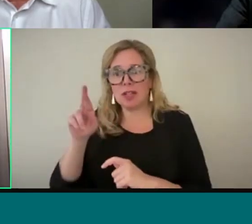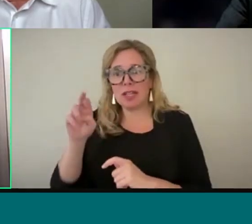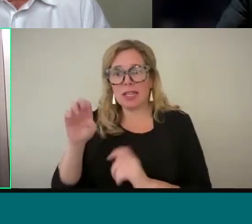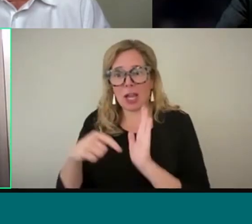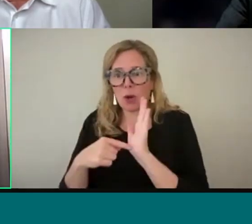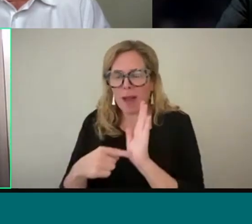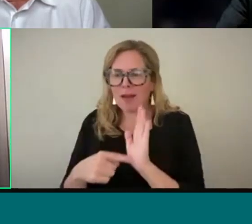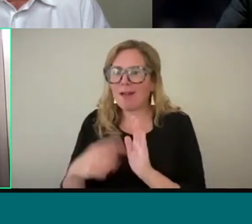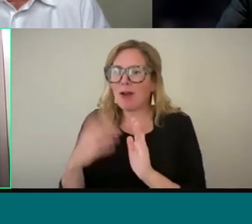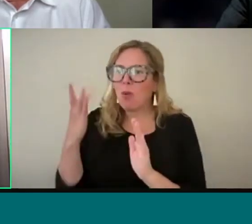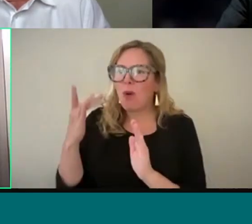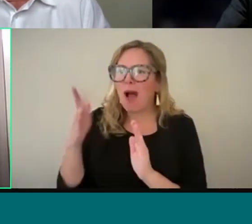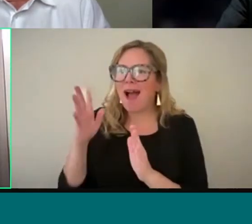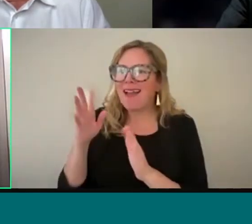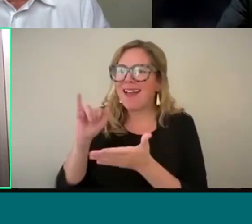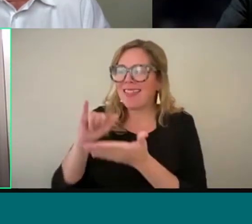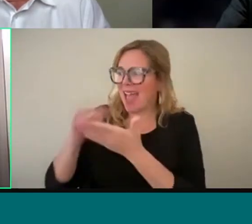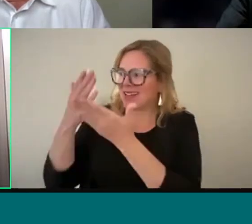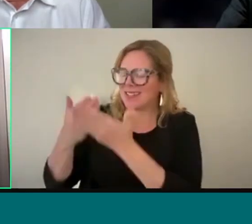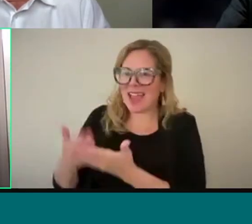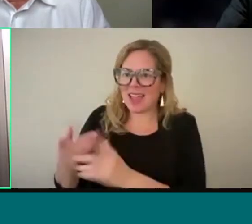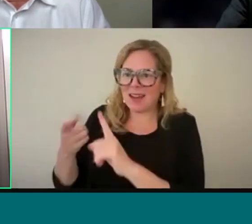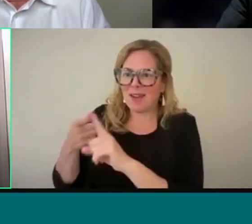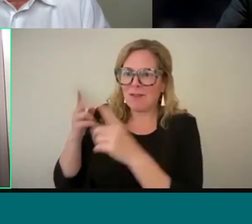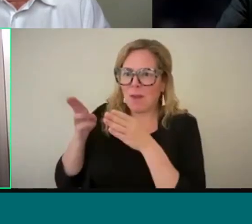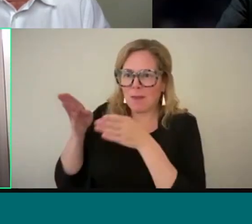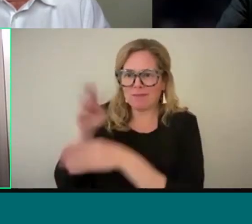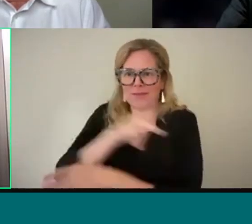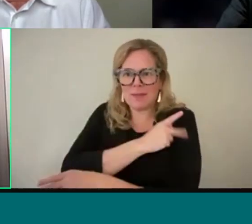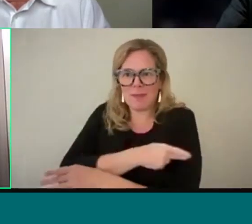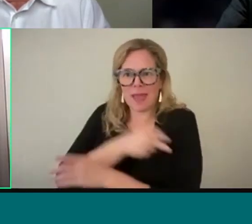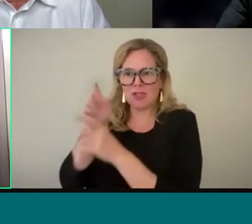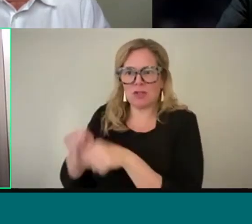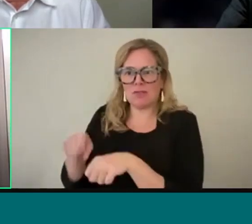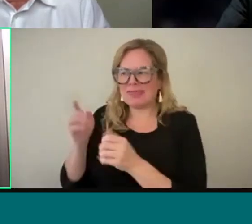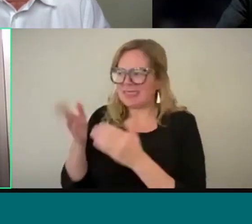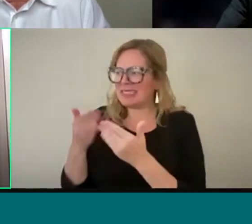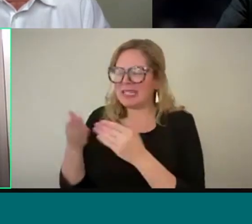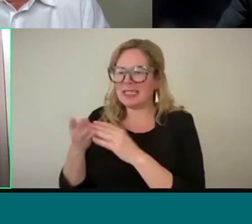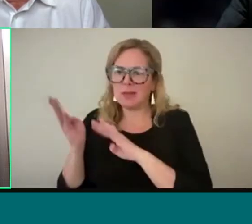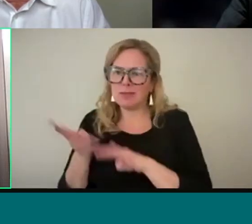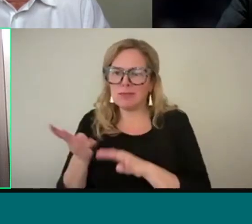actually in between visits, making it easier and more efficient to provide care and achieve tighter